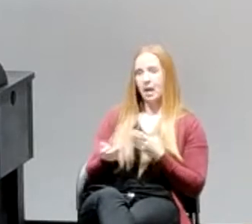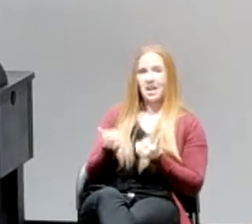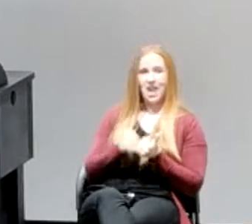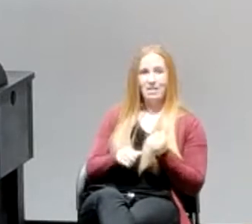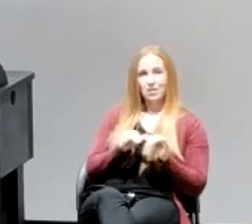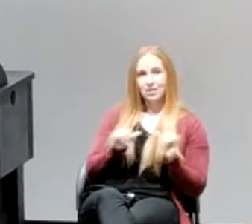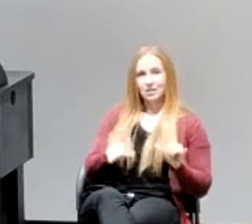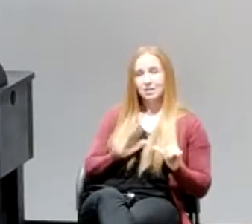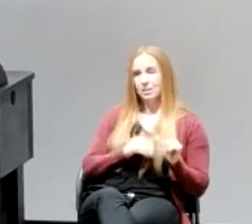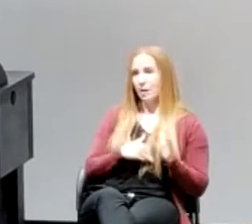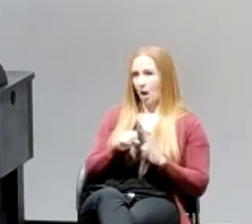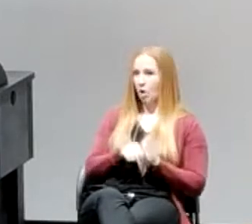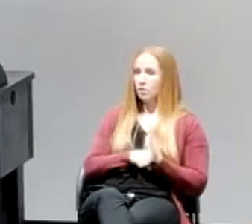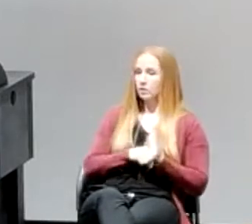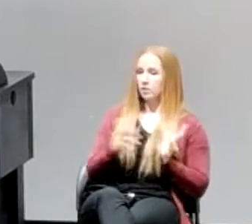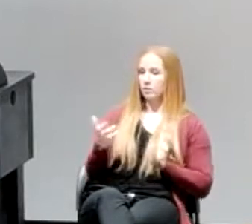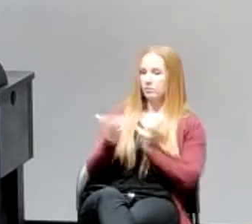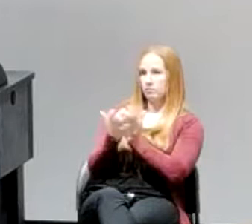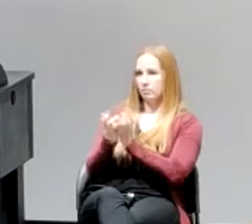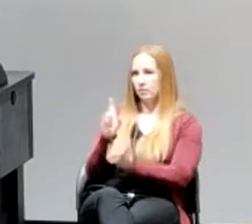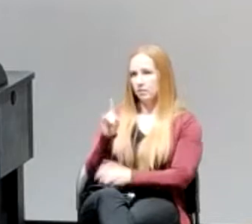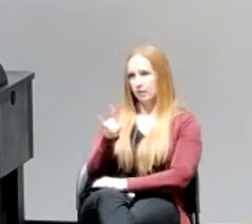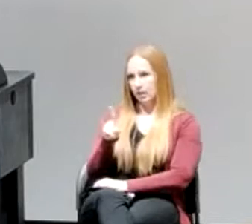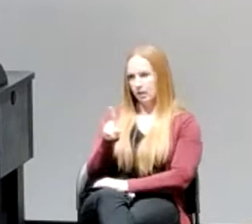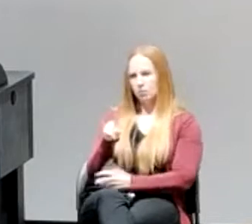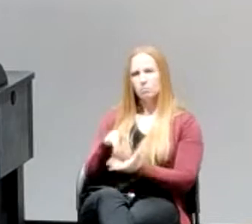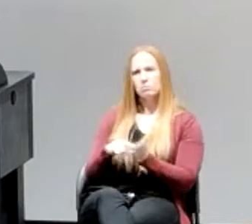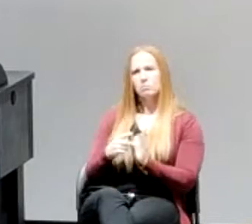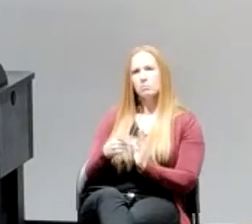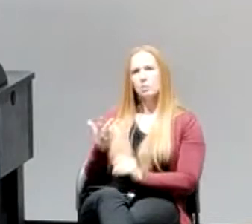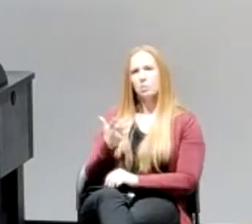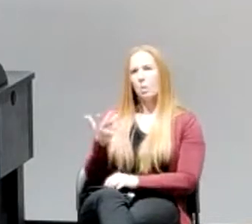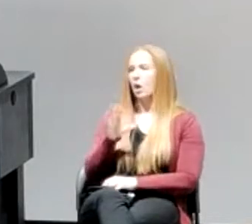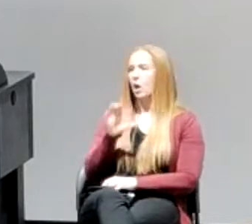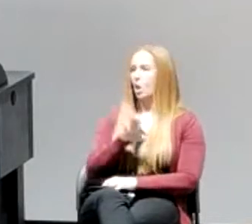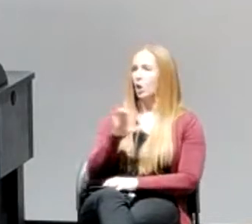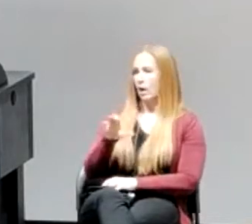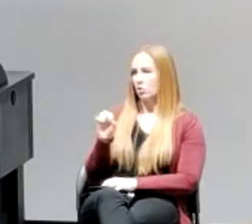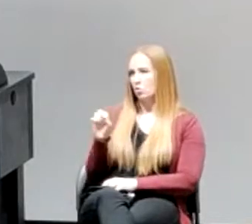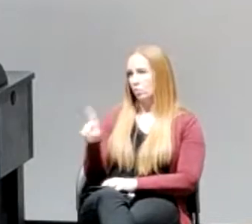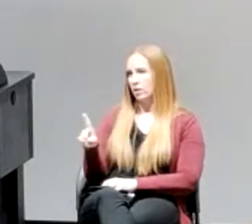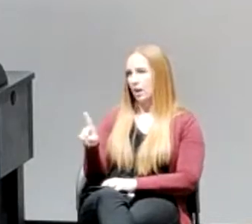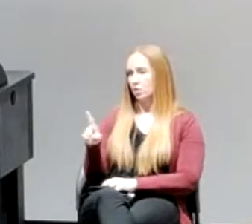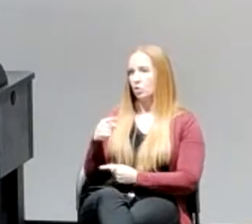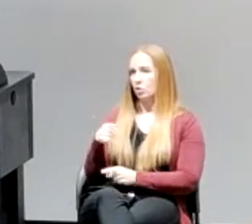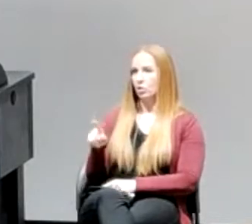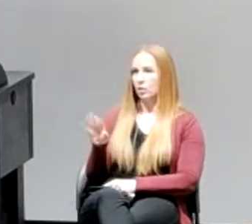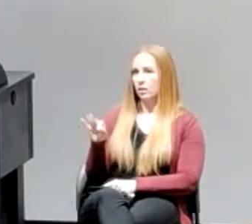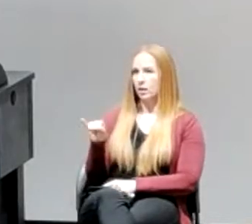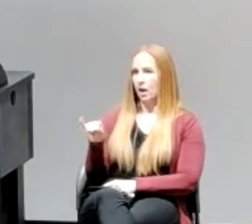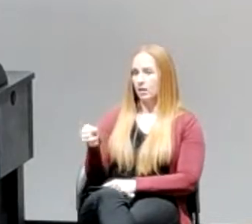It is all about the economy and in the go go years it makes sense. Economy single engine and all service and education was